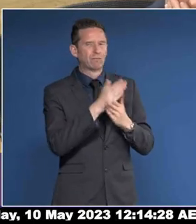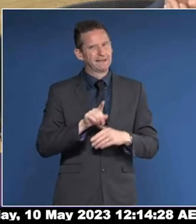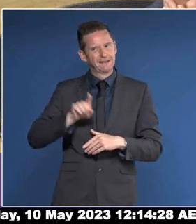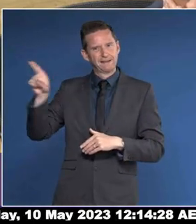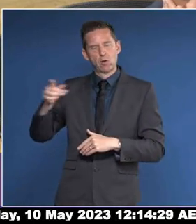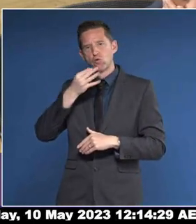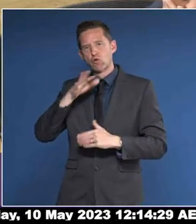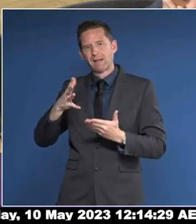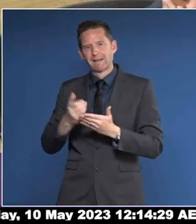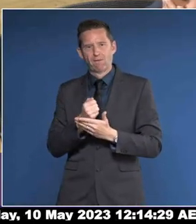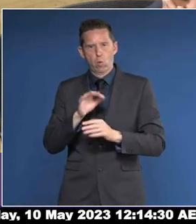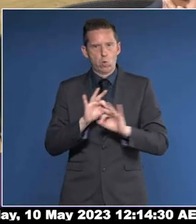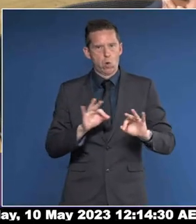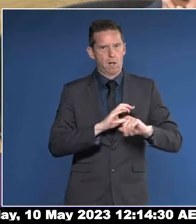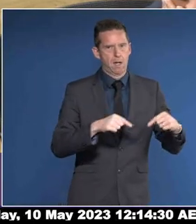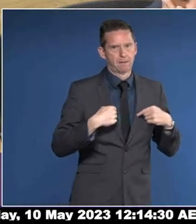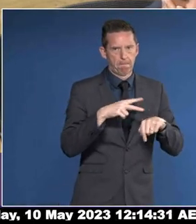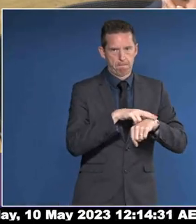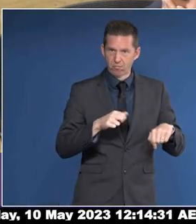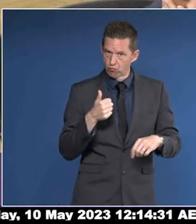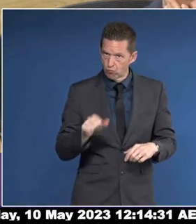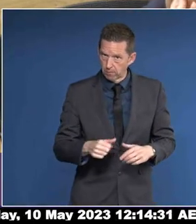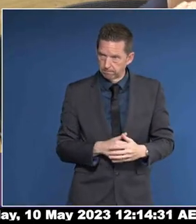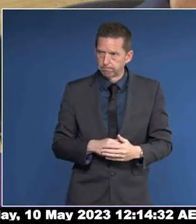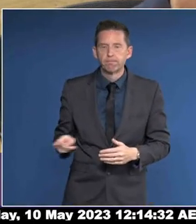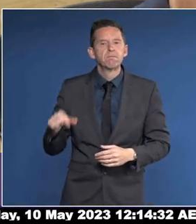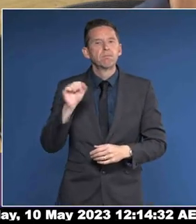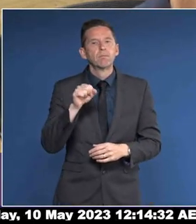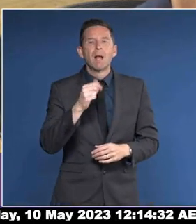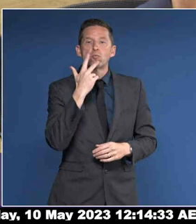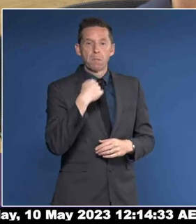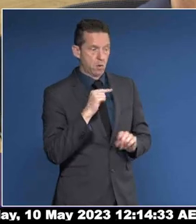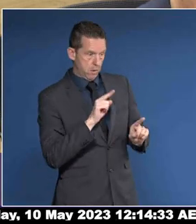Yes. So, we will identify our concerns, and then we will take it to the